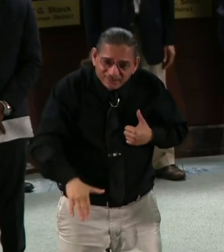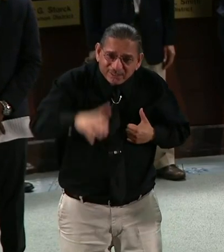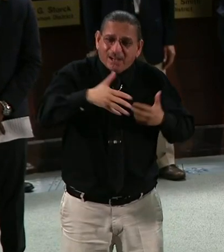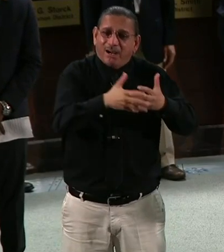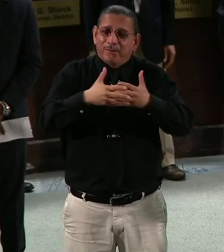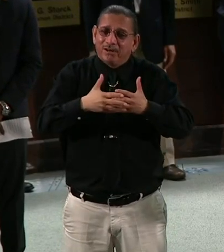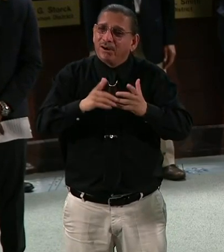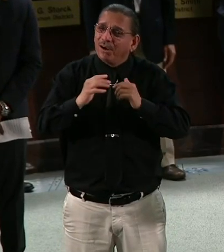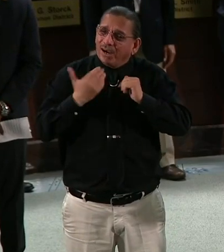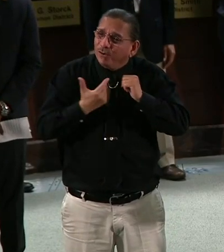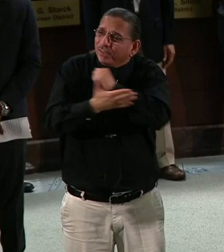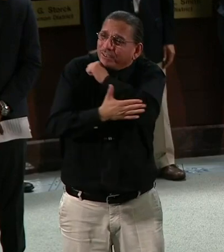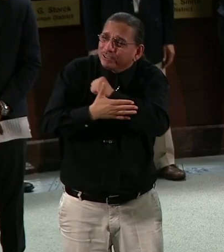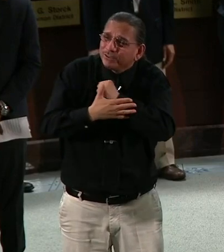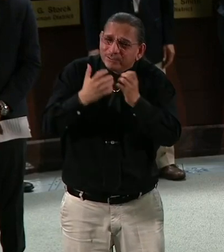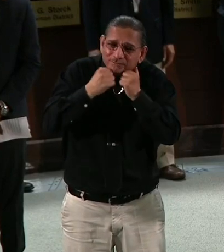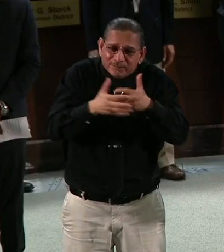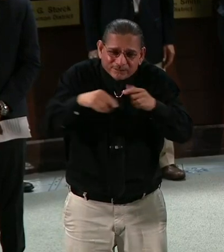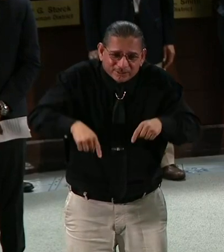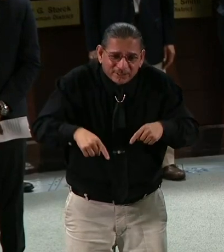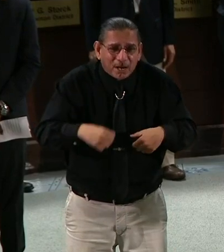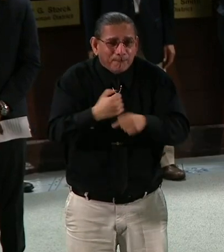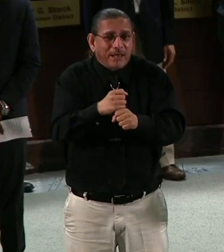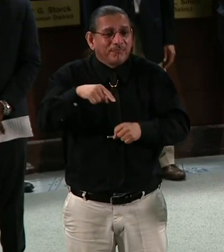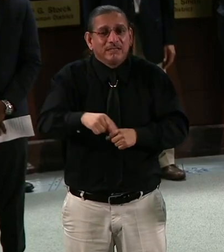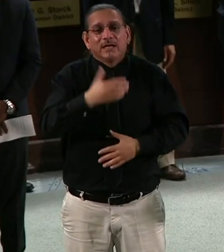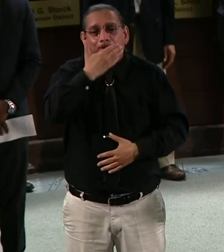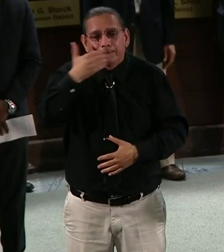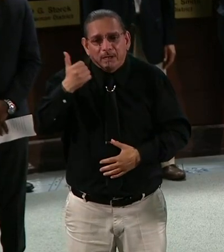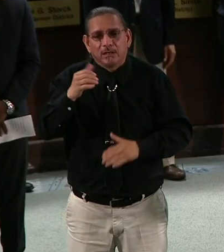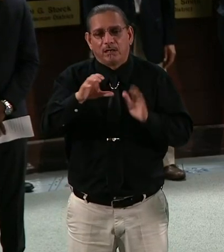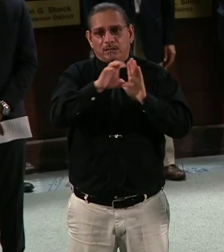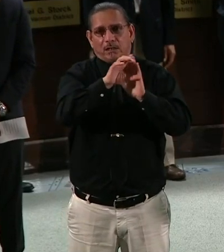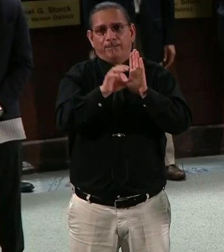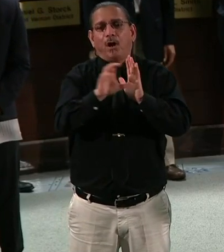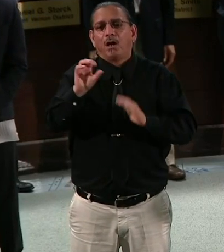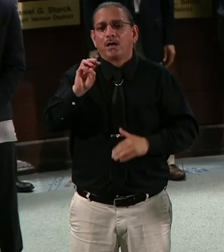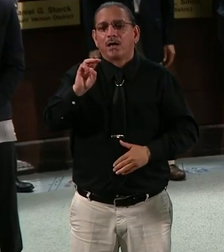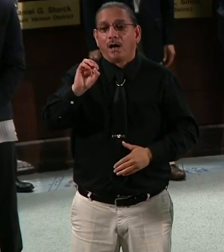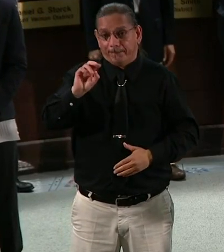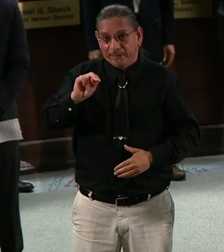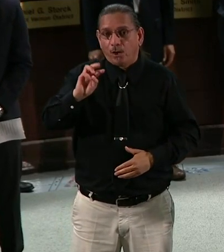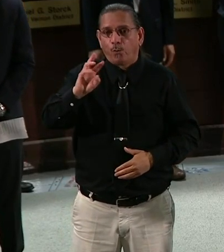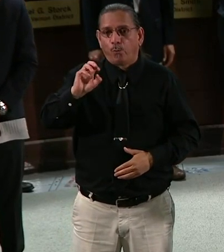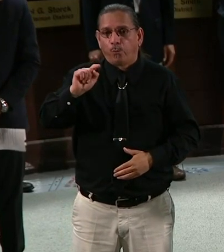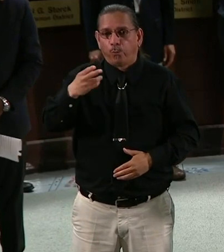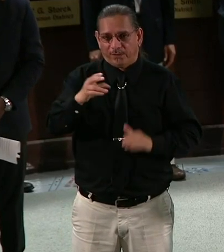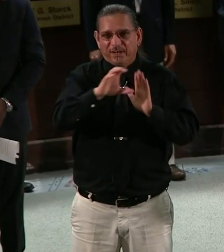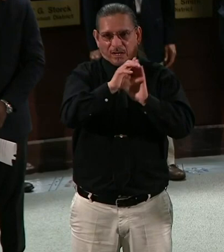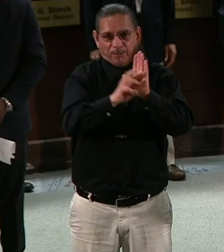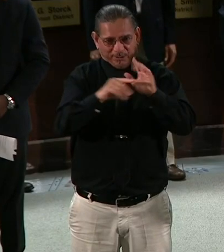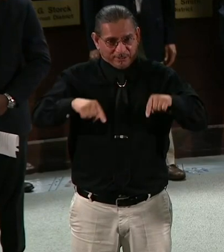BUILT THEIR LIVES HERE. IN OUR COUNTRY AND THEY MAKE THIS A